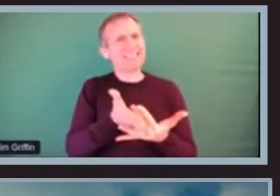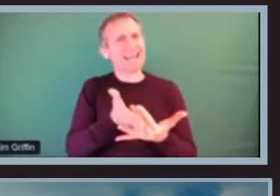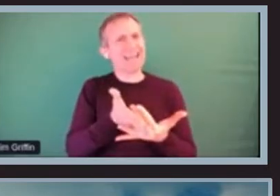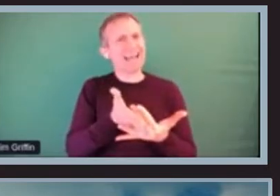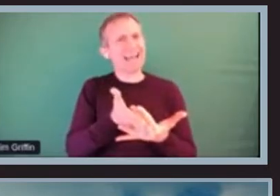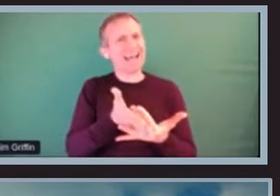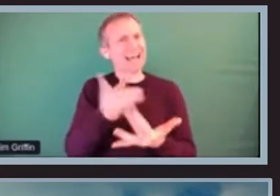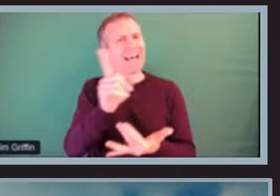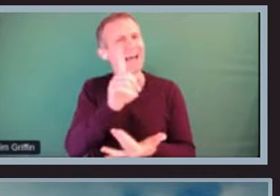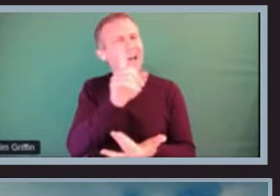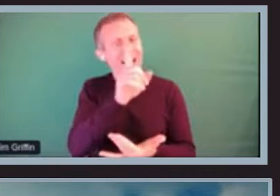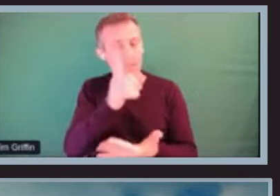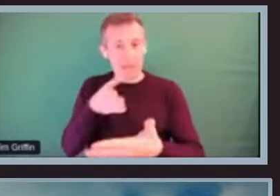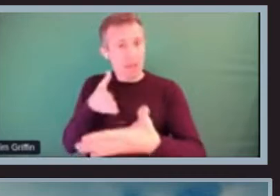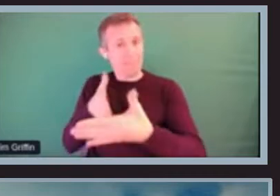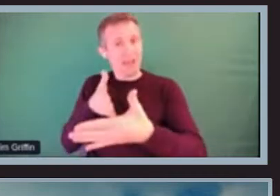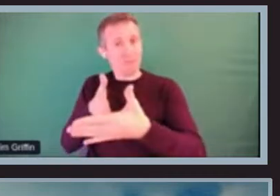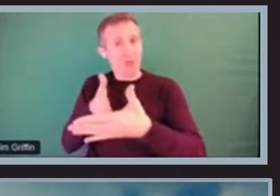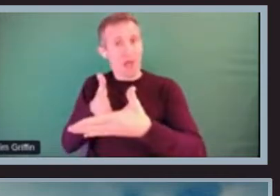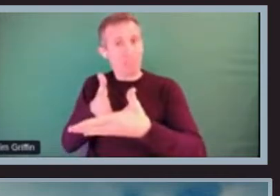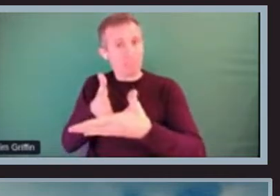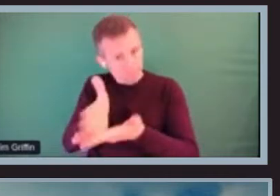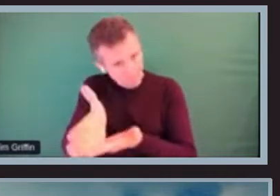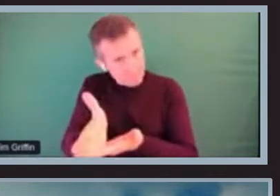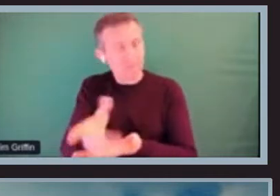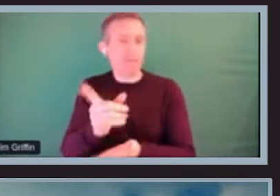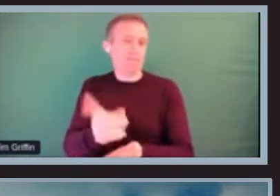the most out of our organisation’s digital estate.